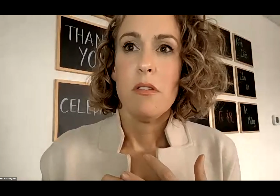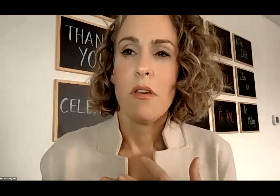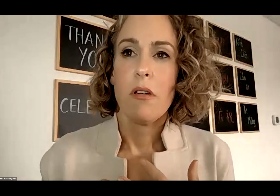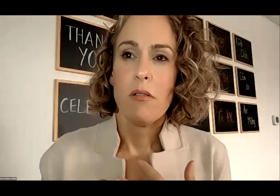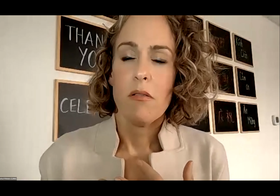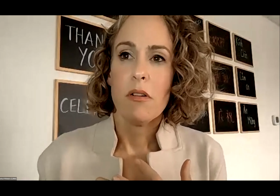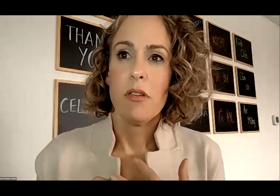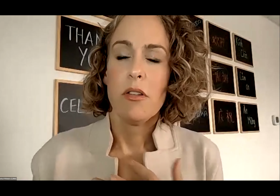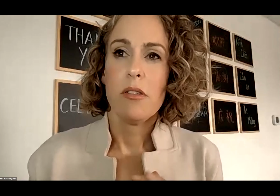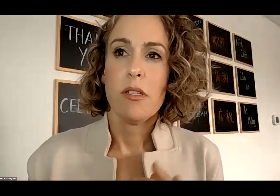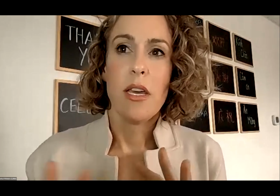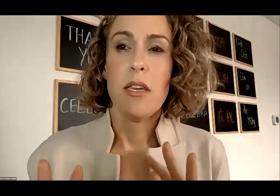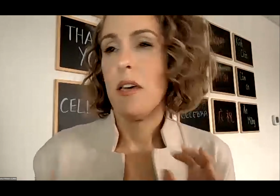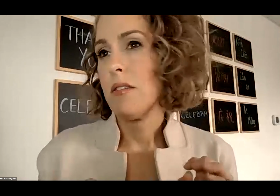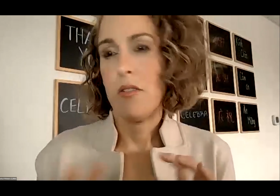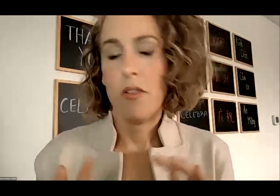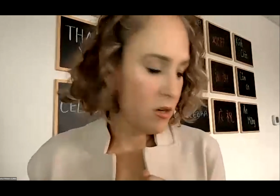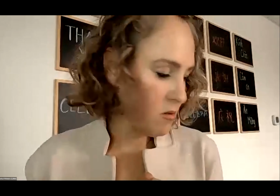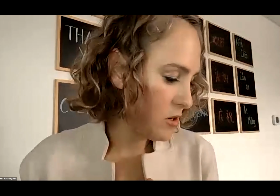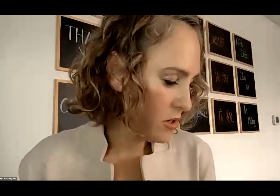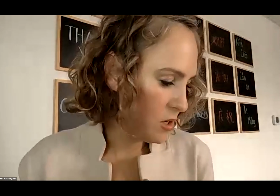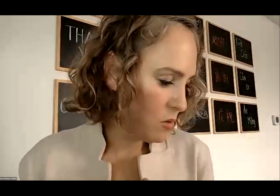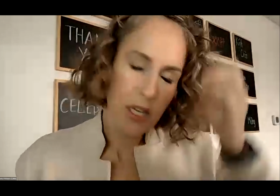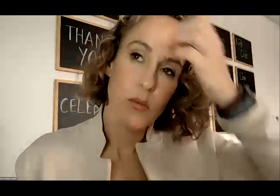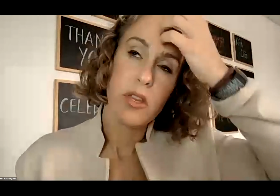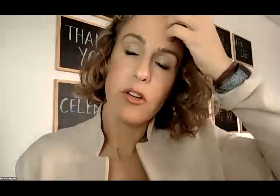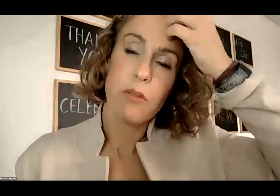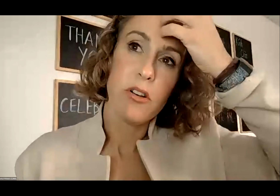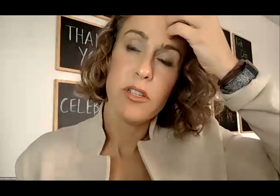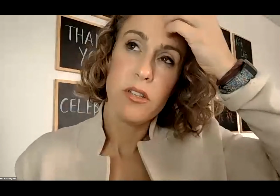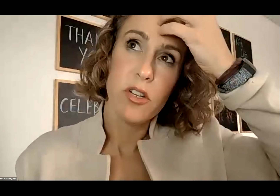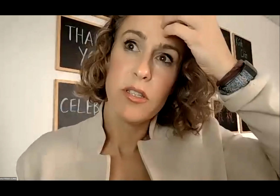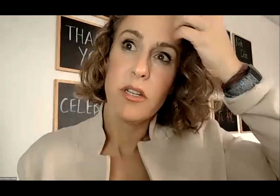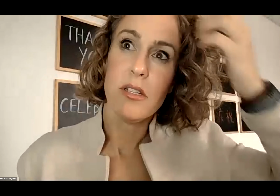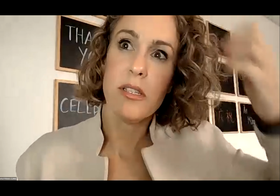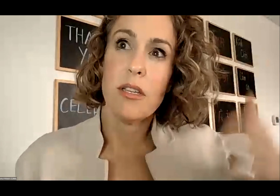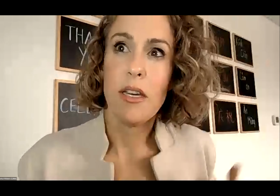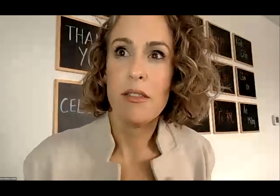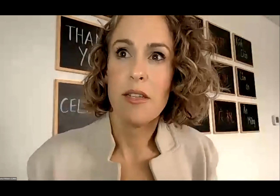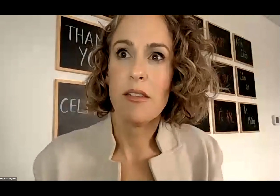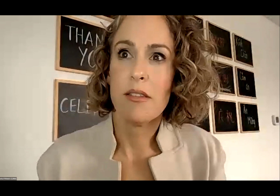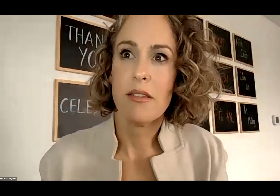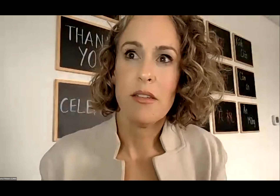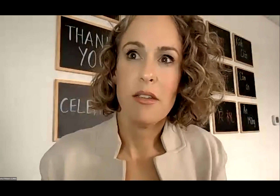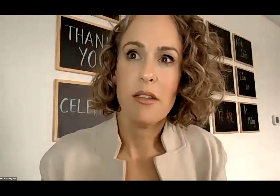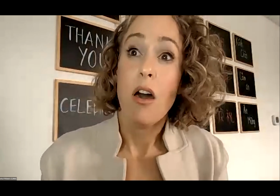So you can just say yes or no. Currently working with interpreters and translators. Yes, yes.